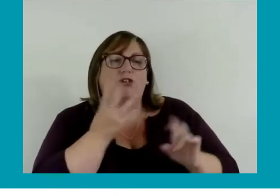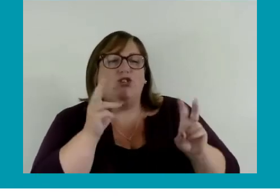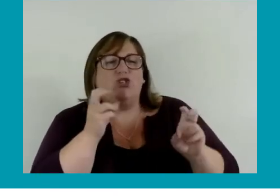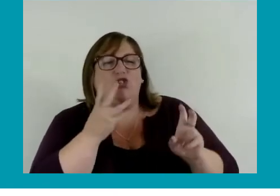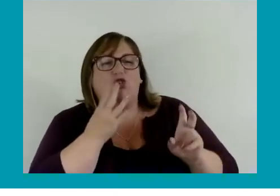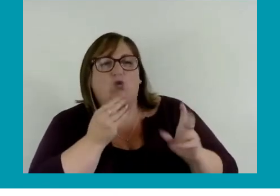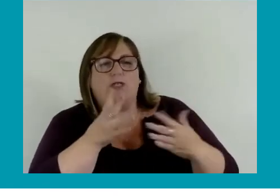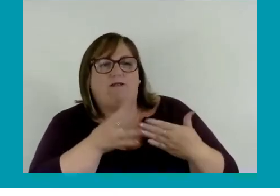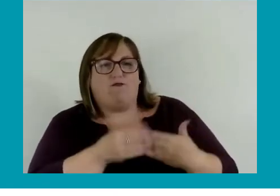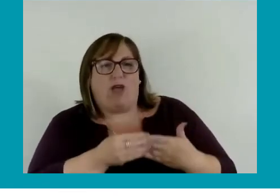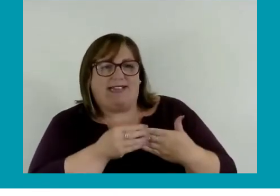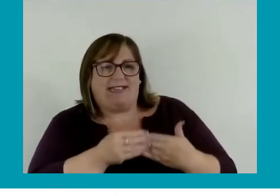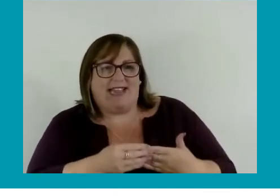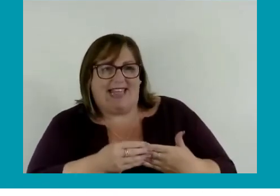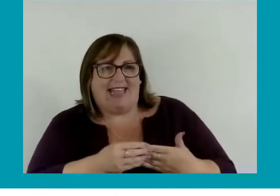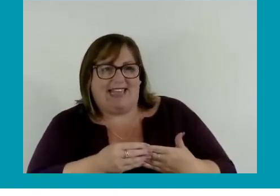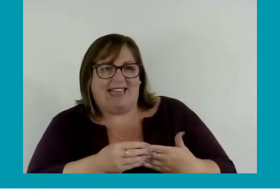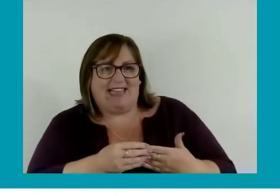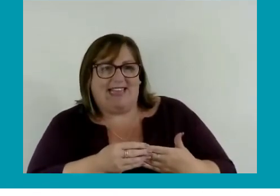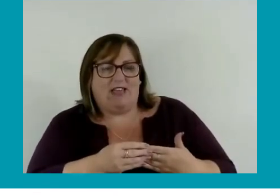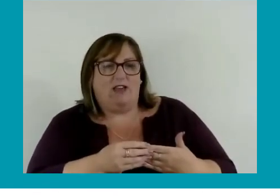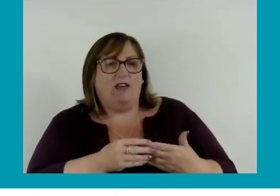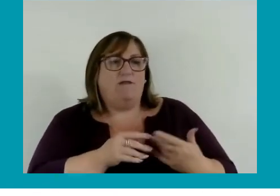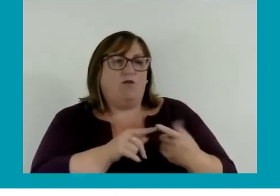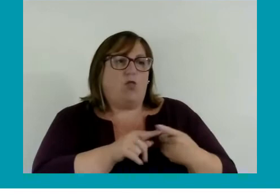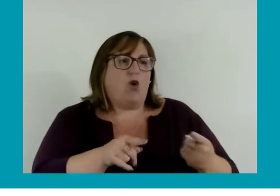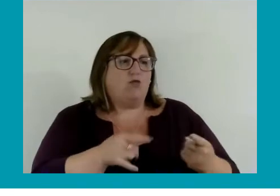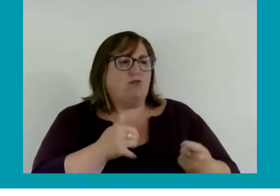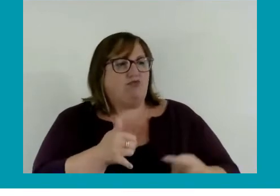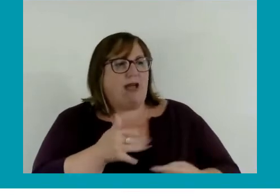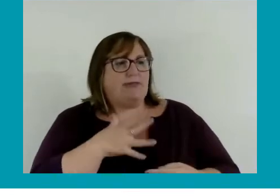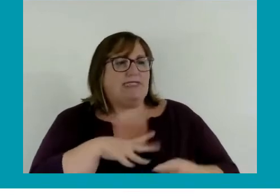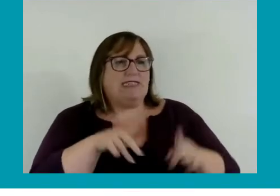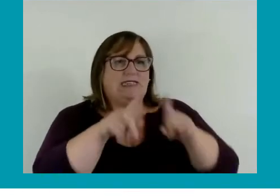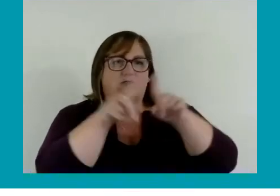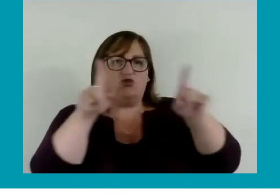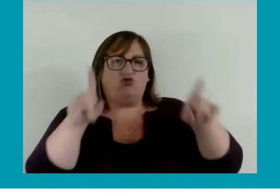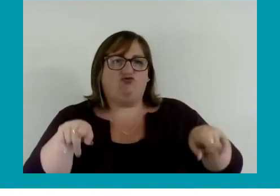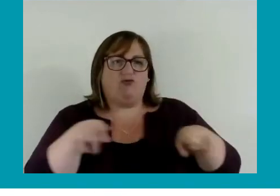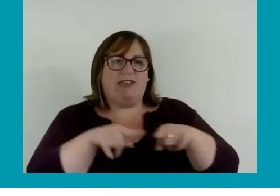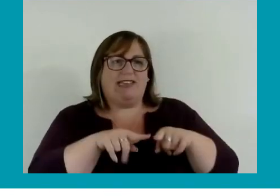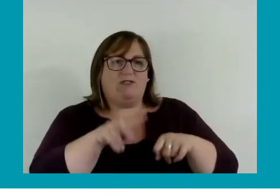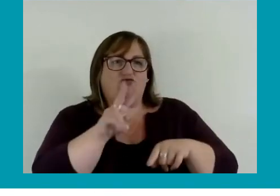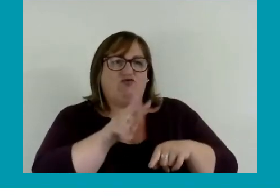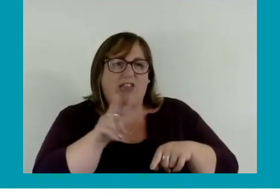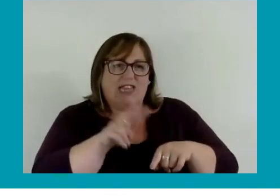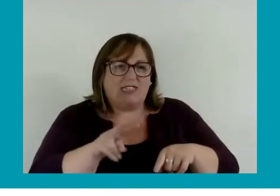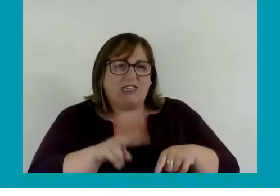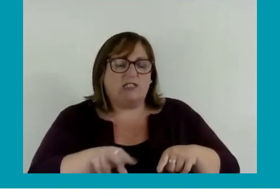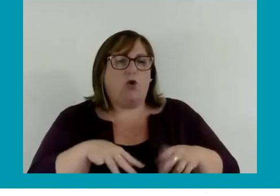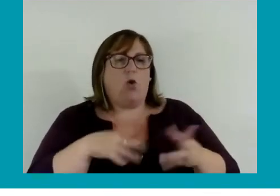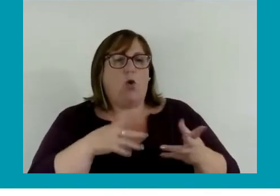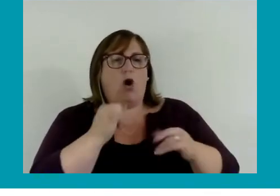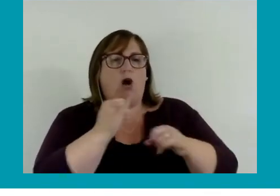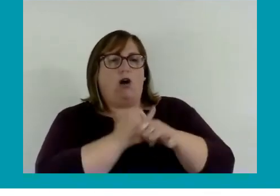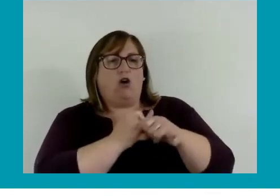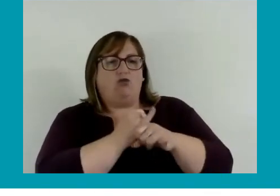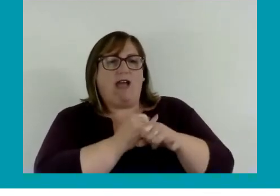who need um other you know colors colors changed gray text sections and everything